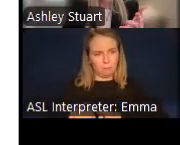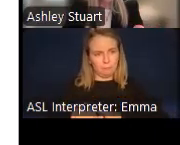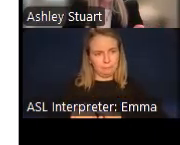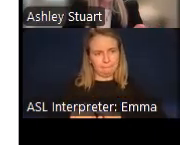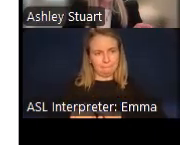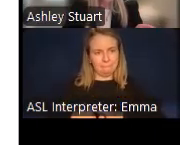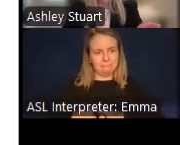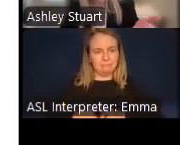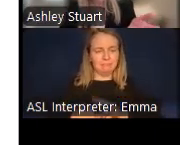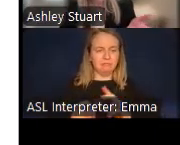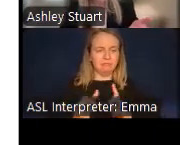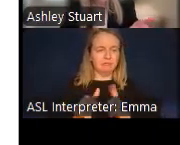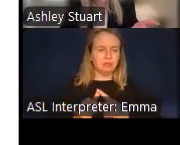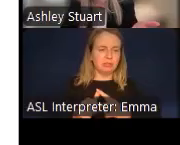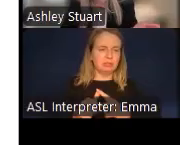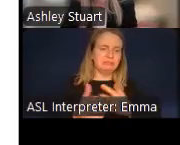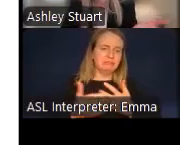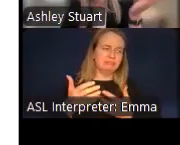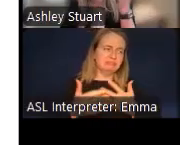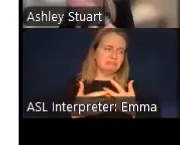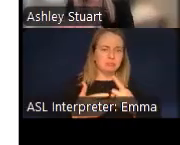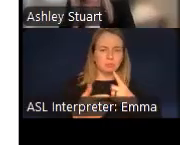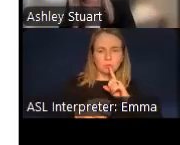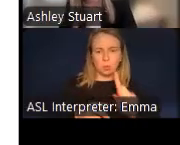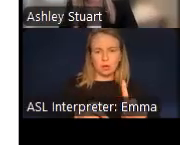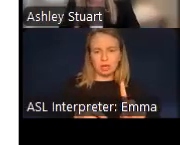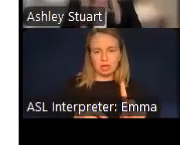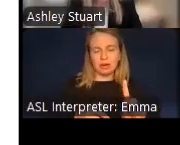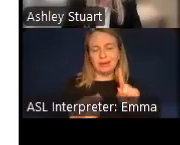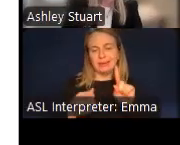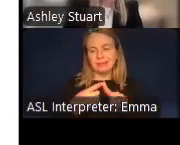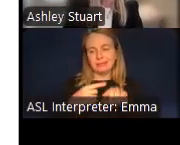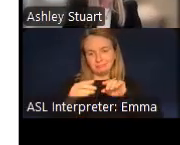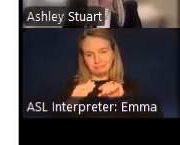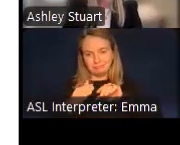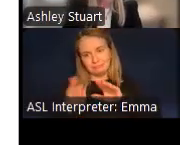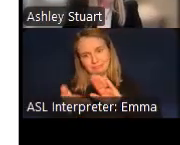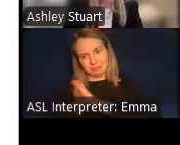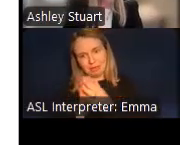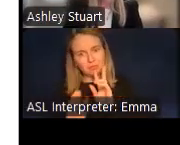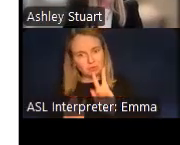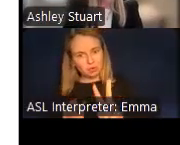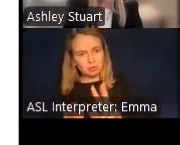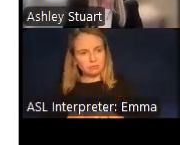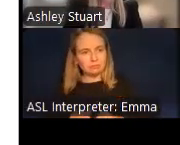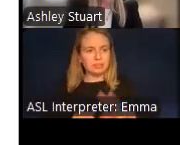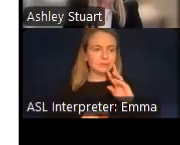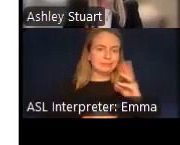first year of life, and then going into the second year. So between six to 15 months,